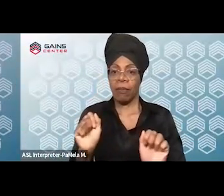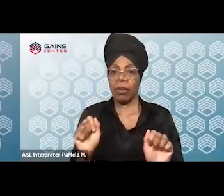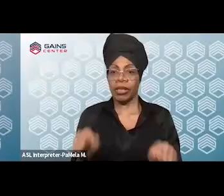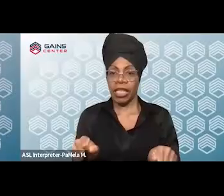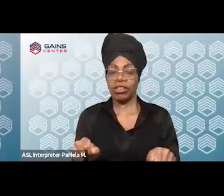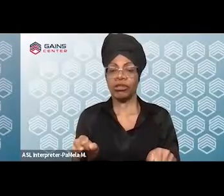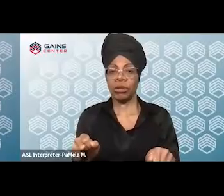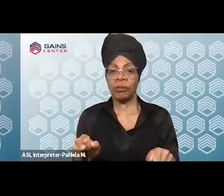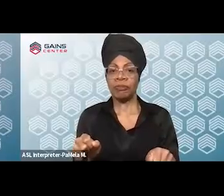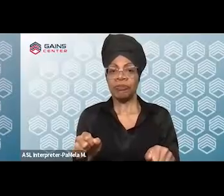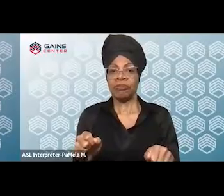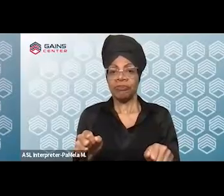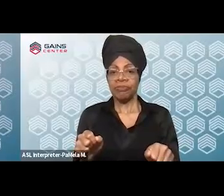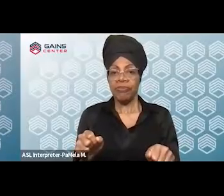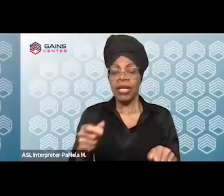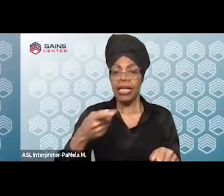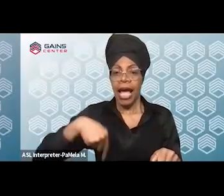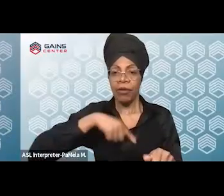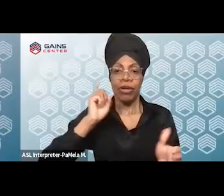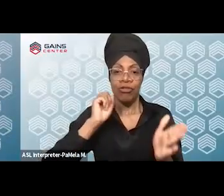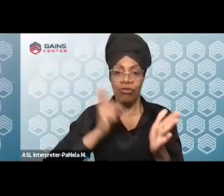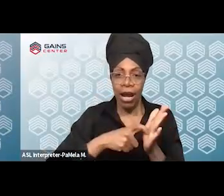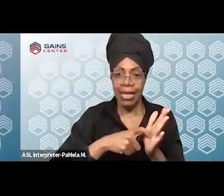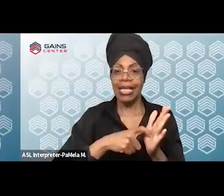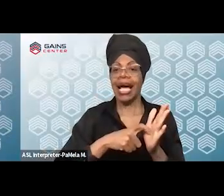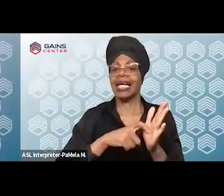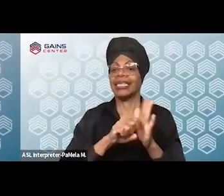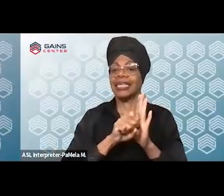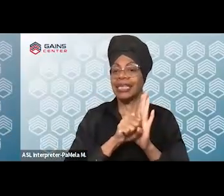We recognize the signs and symptoms of trauma in our clients and their families.